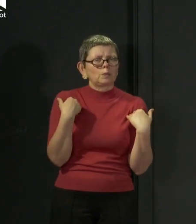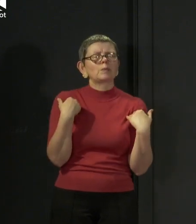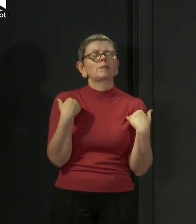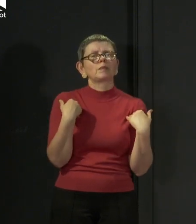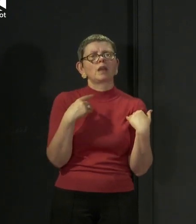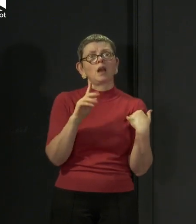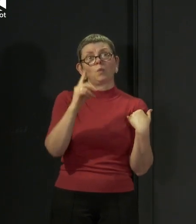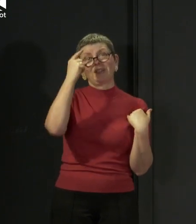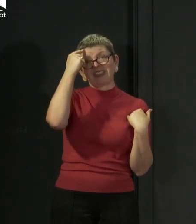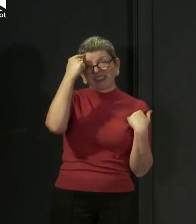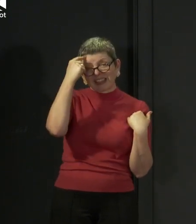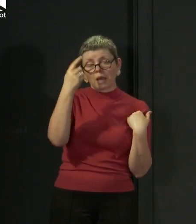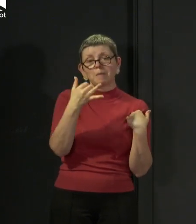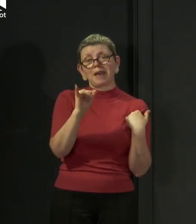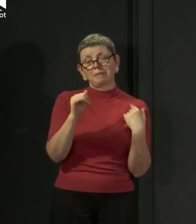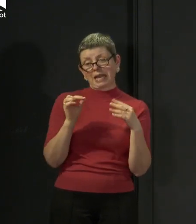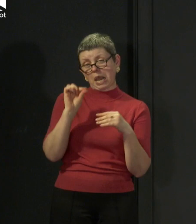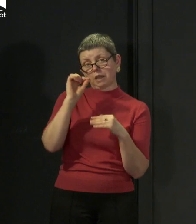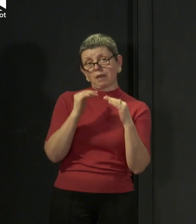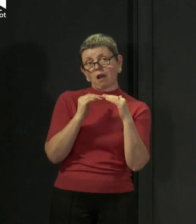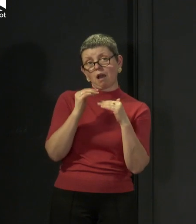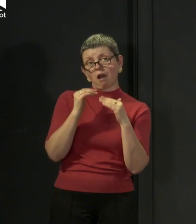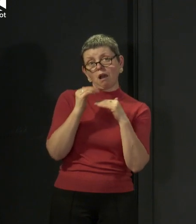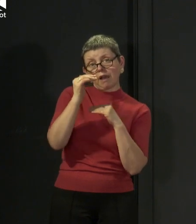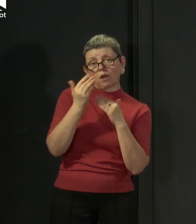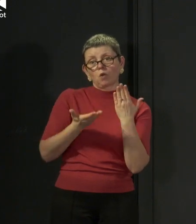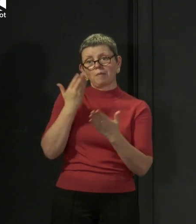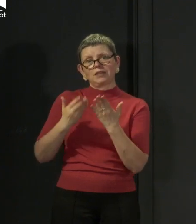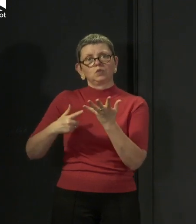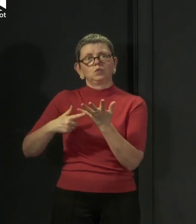a bit higher than other parts of the UK. And by that I mean the other nations, obviously